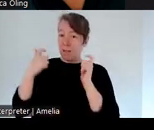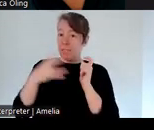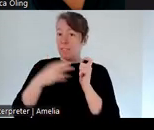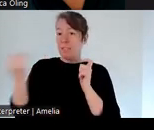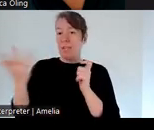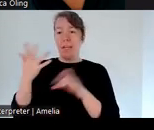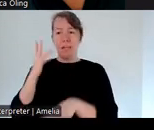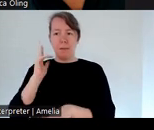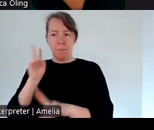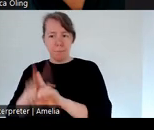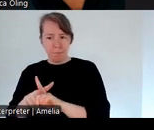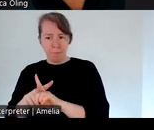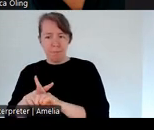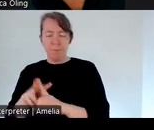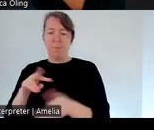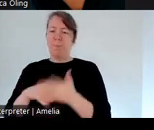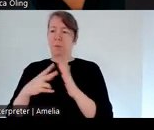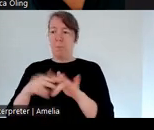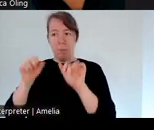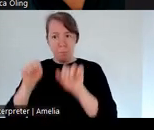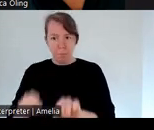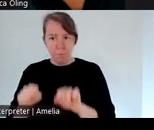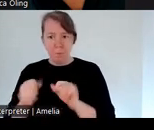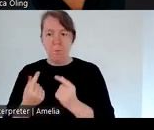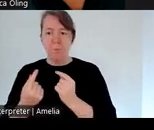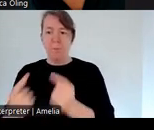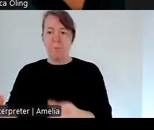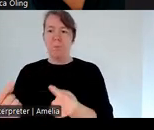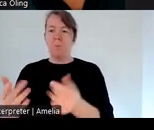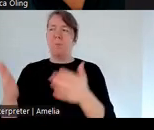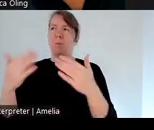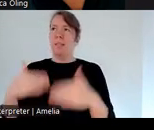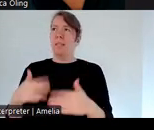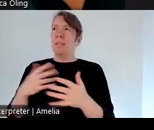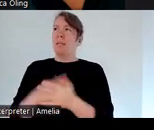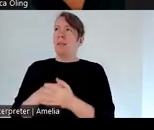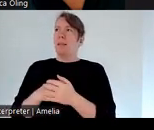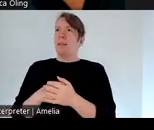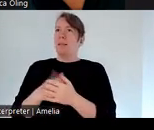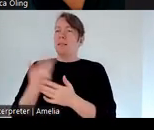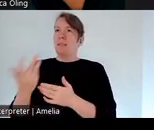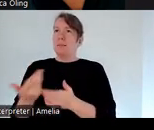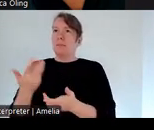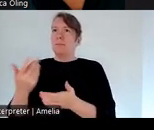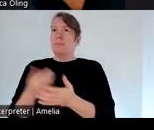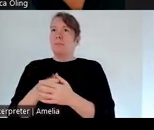and, um, something that would then be, uh, something people could work into their day.